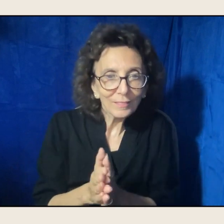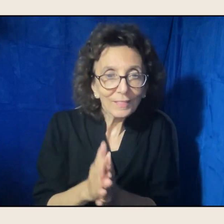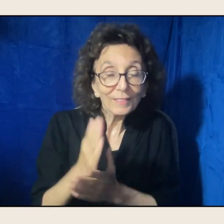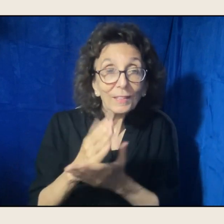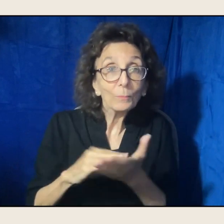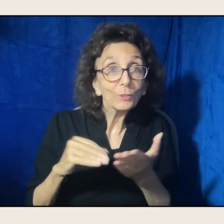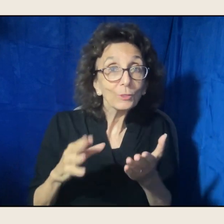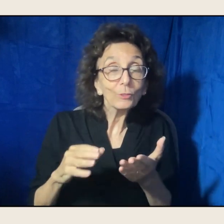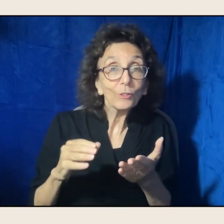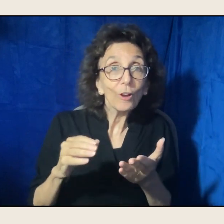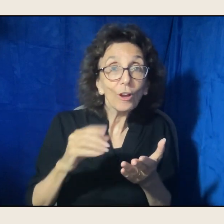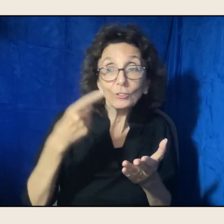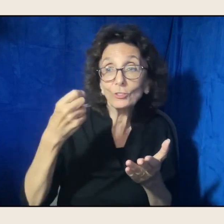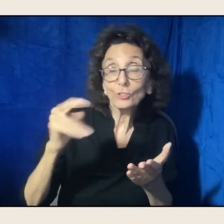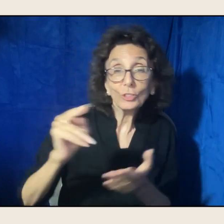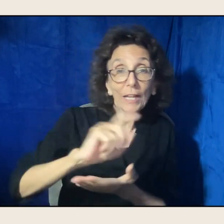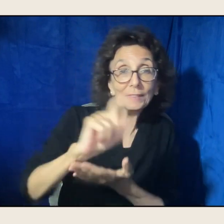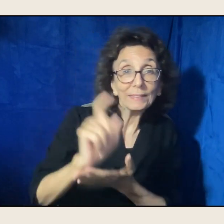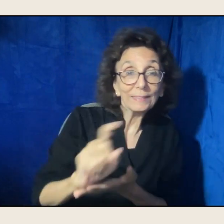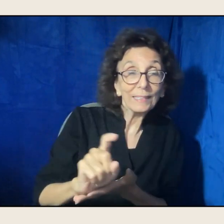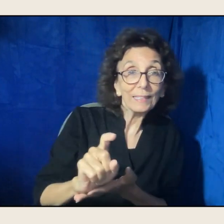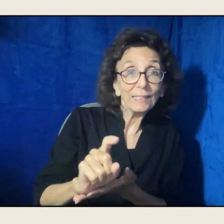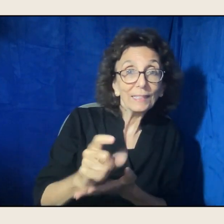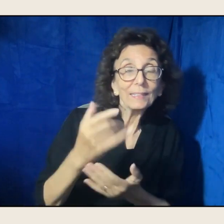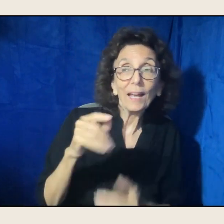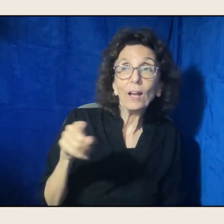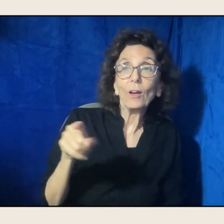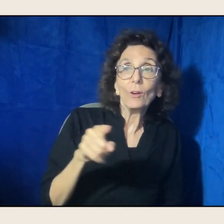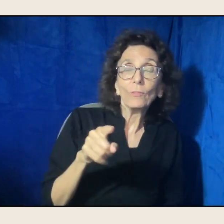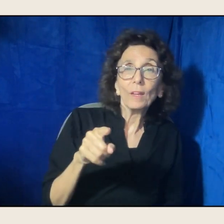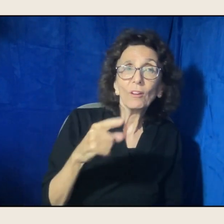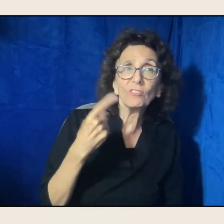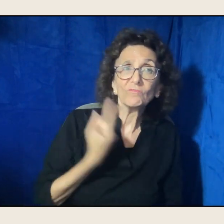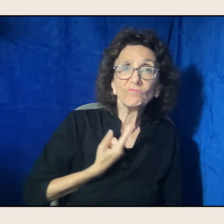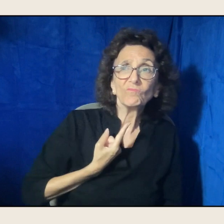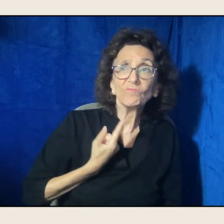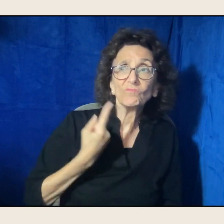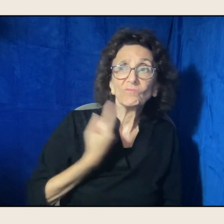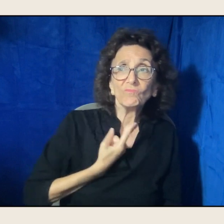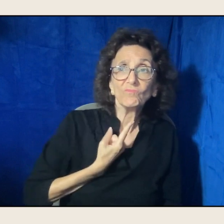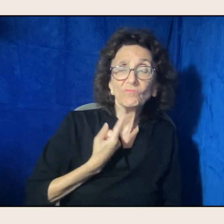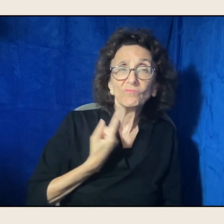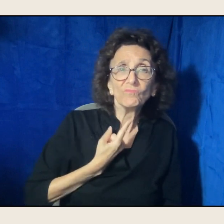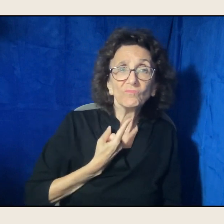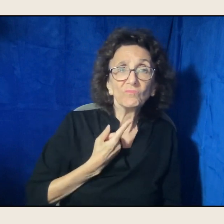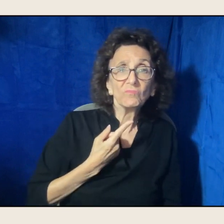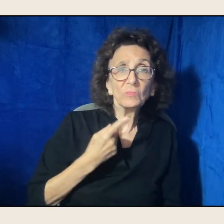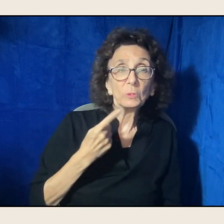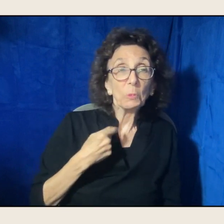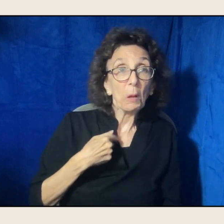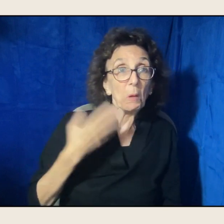at this stage where they're really questioning whether or not they want to bring children into this world.